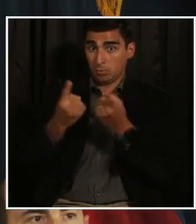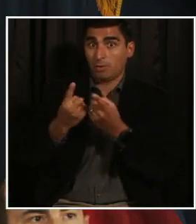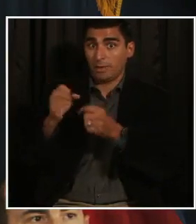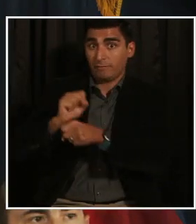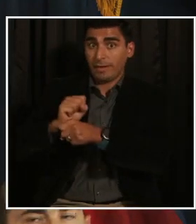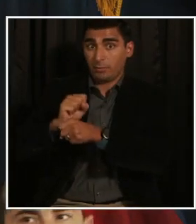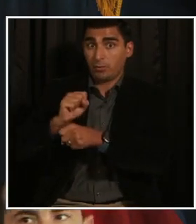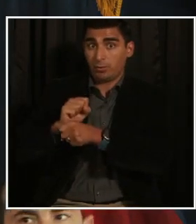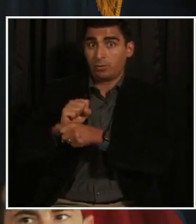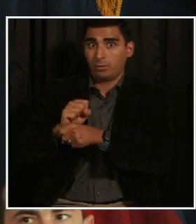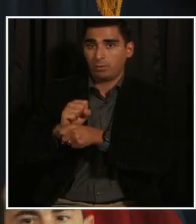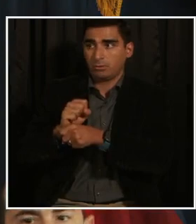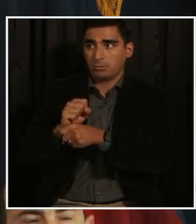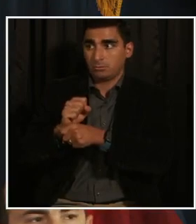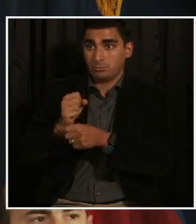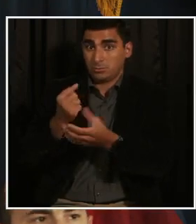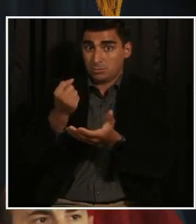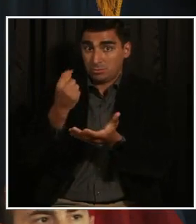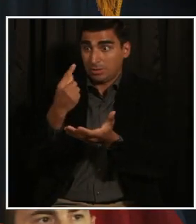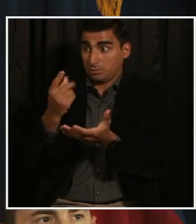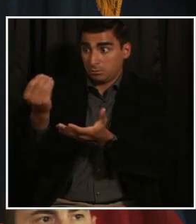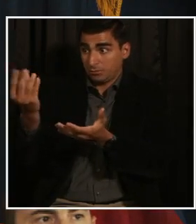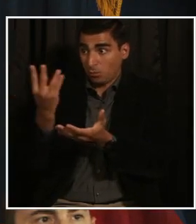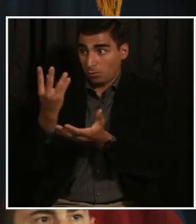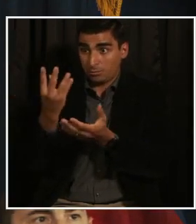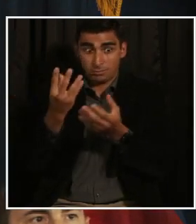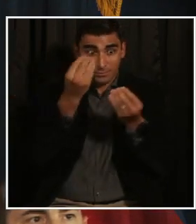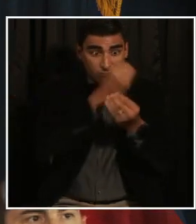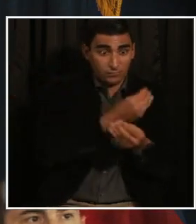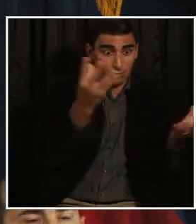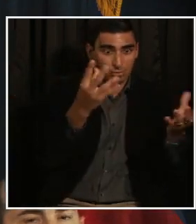and we don't know more than you know at this point we've read just like you have that there could be